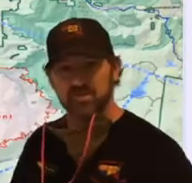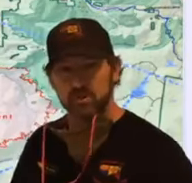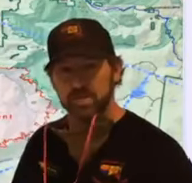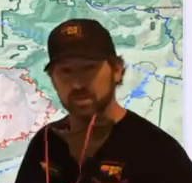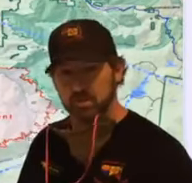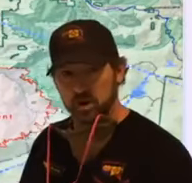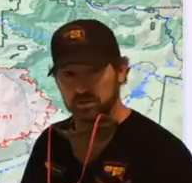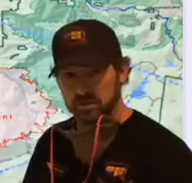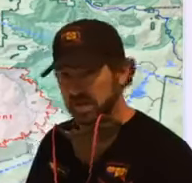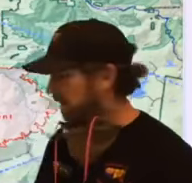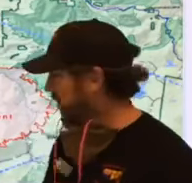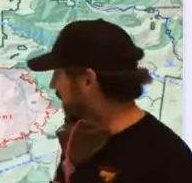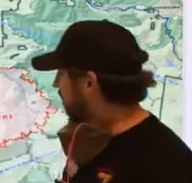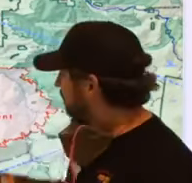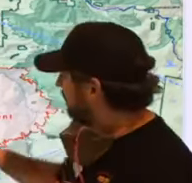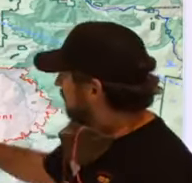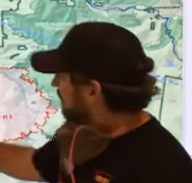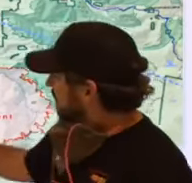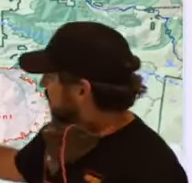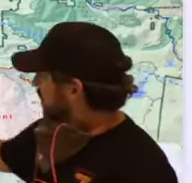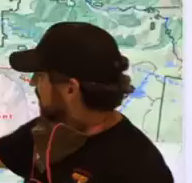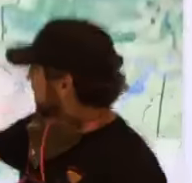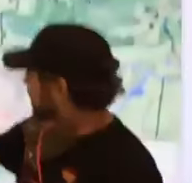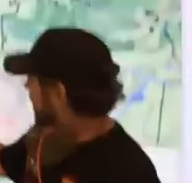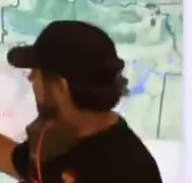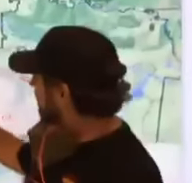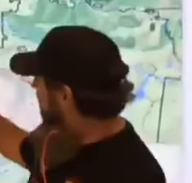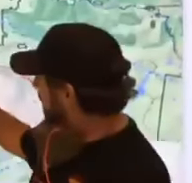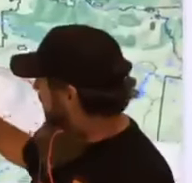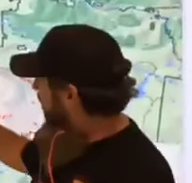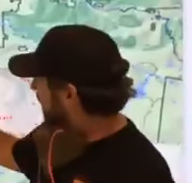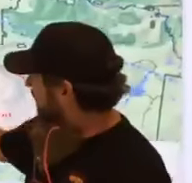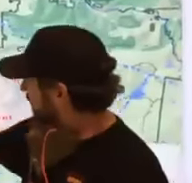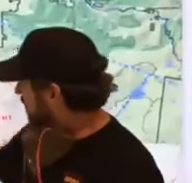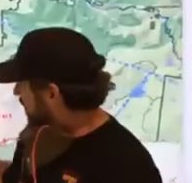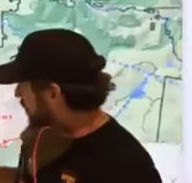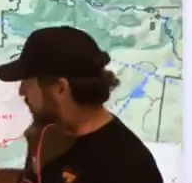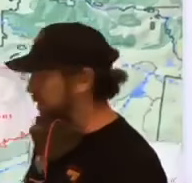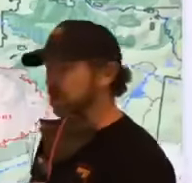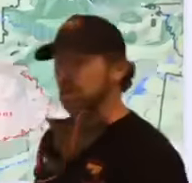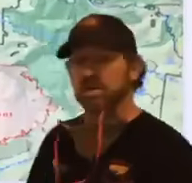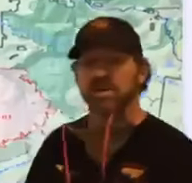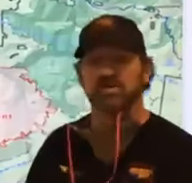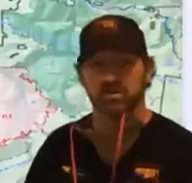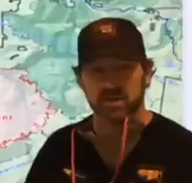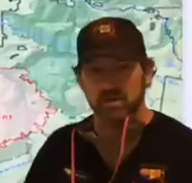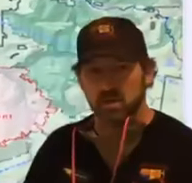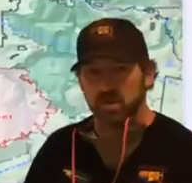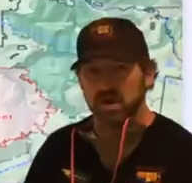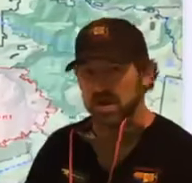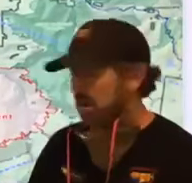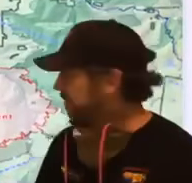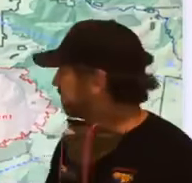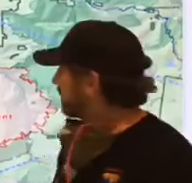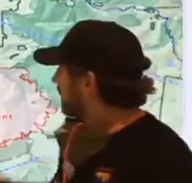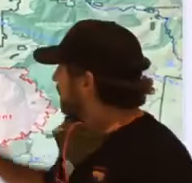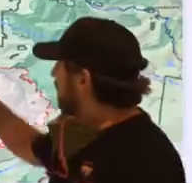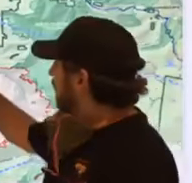few people monitor that area so essentially this area right here we're putting a lot of effort into it right now